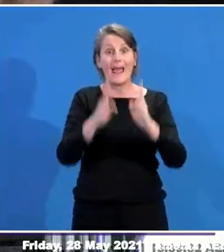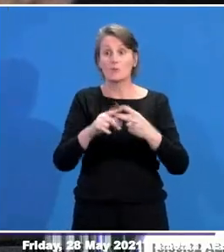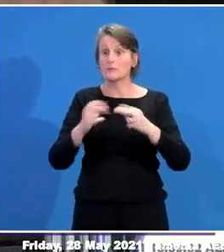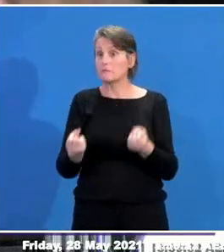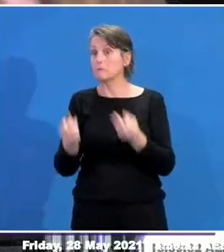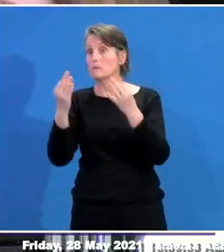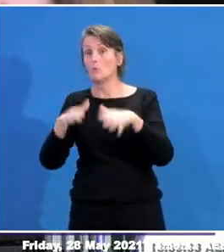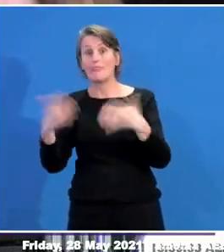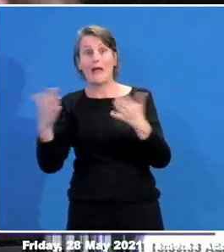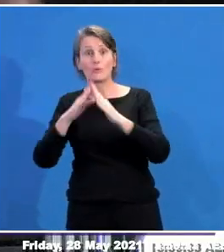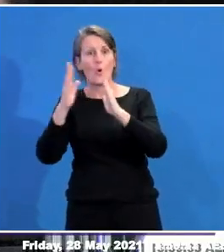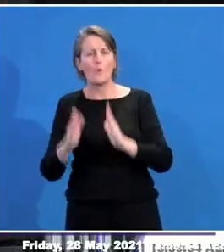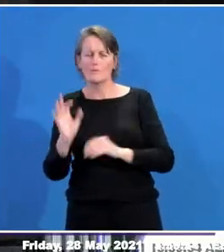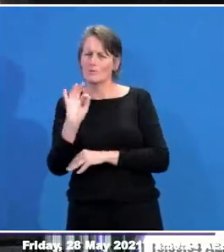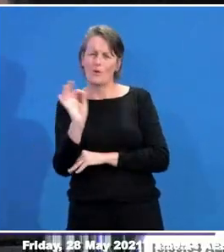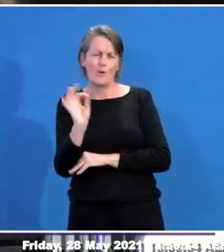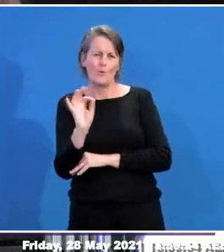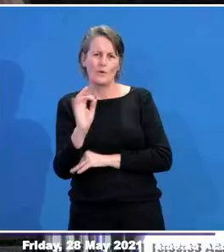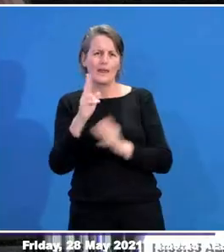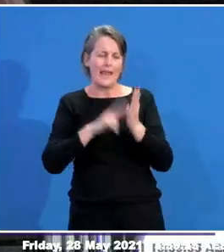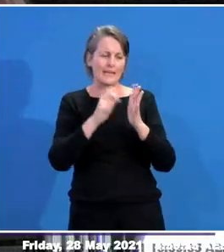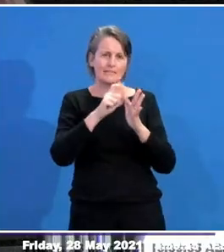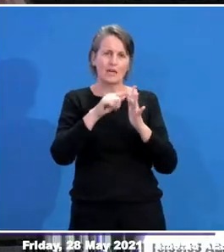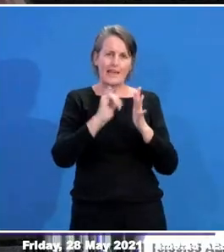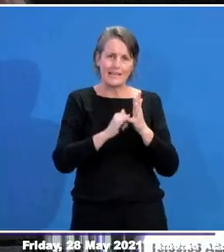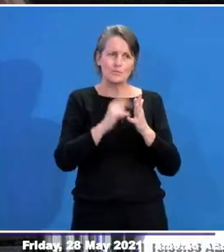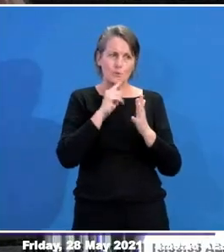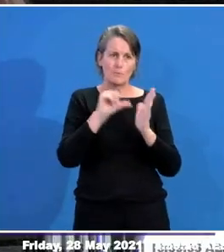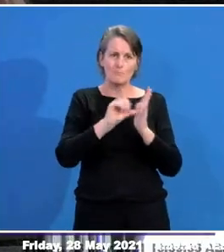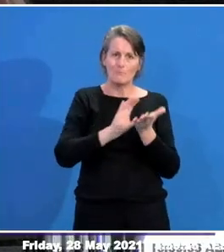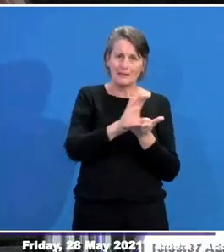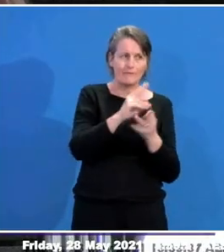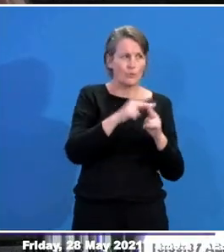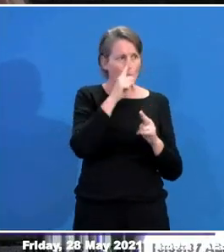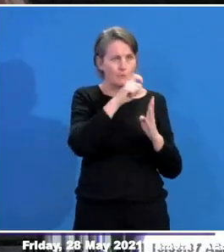The NDIS funds the reasonable and necessary supports for people with disability.